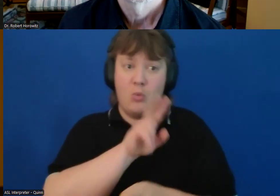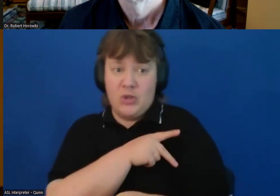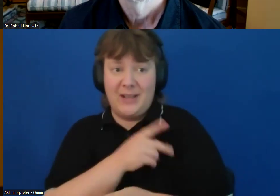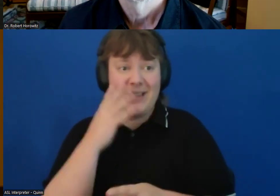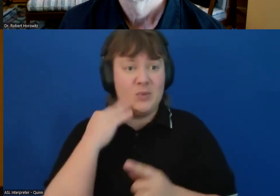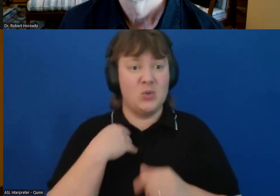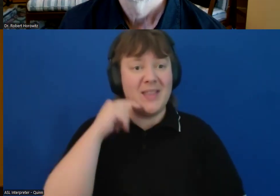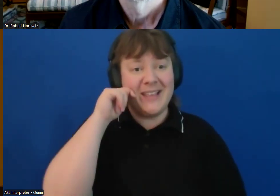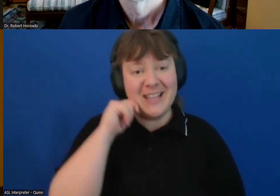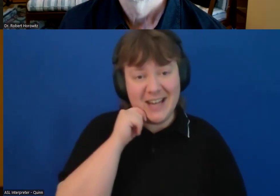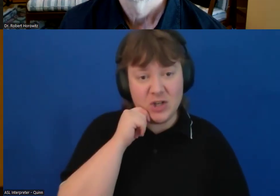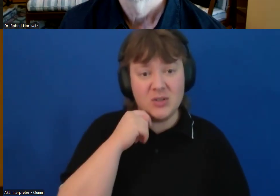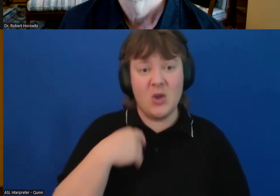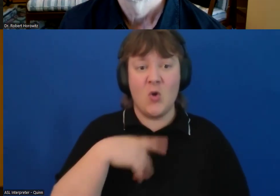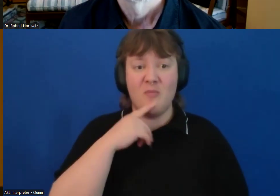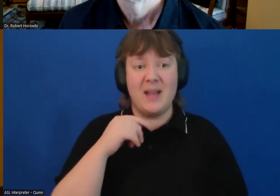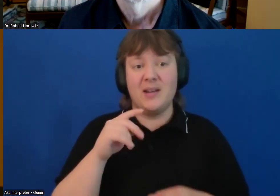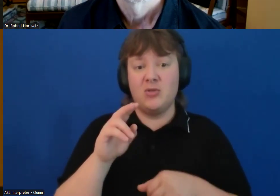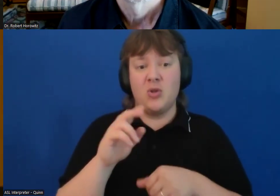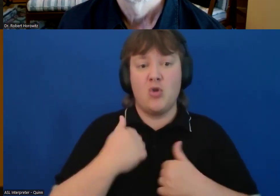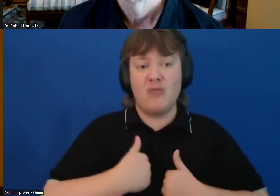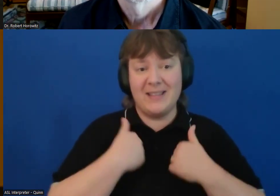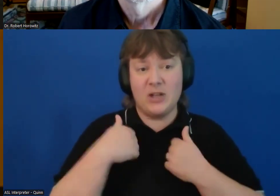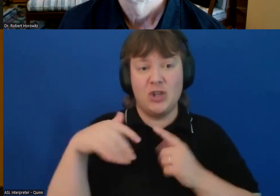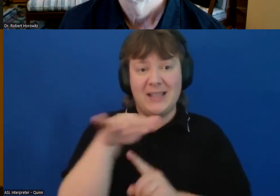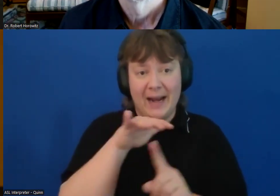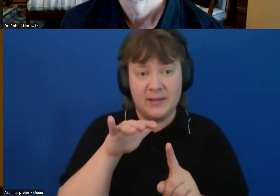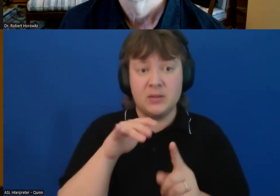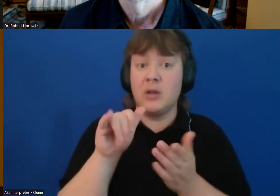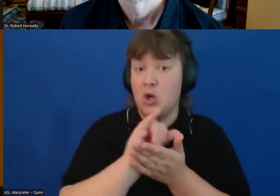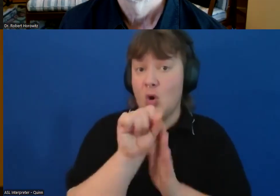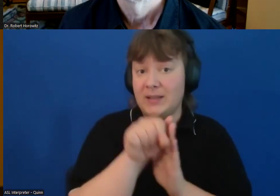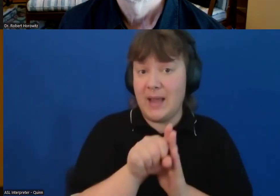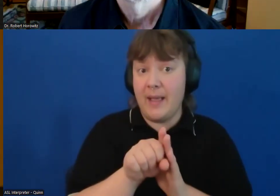with teenagers who've been in residential settings in New York State. By definition,